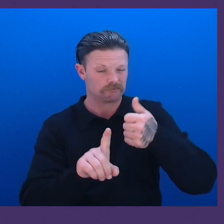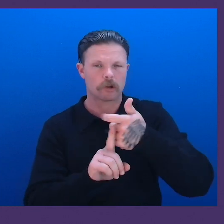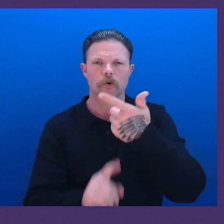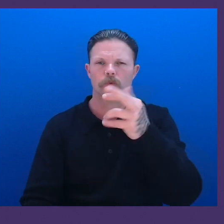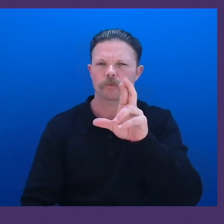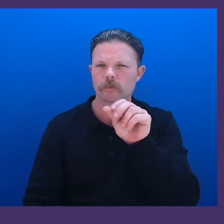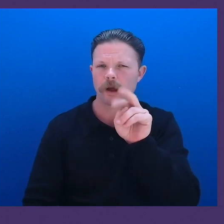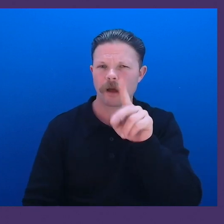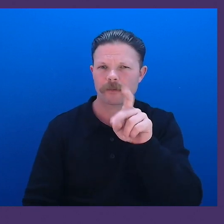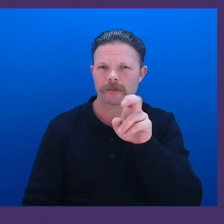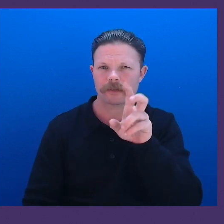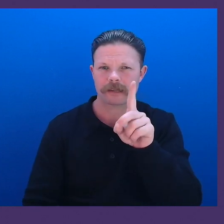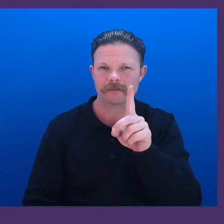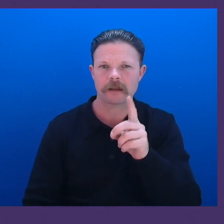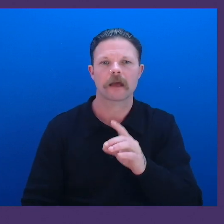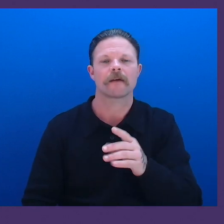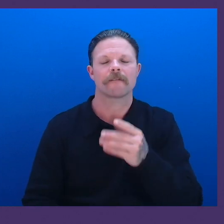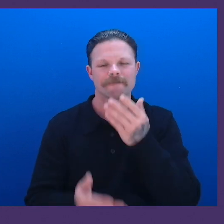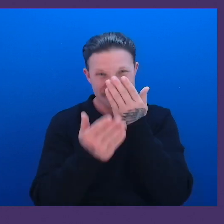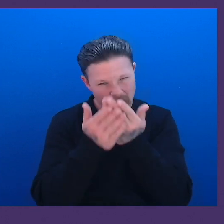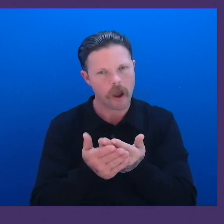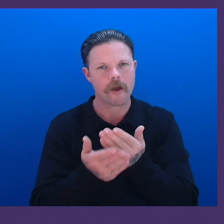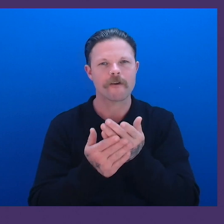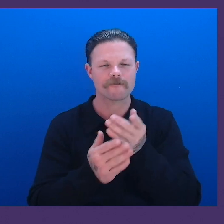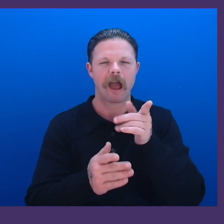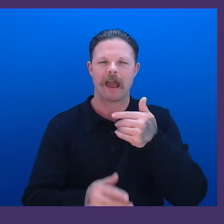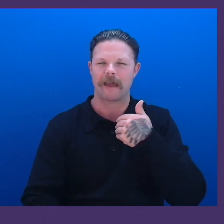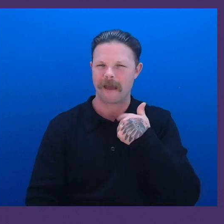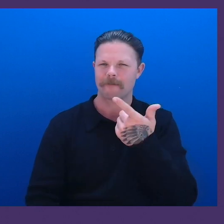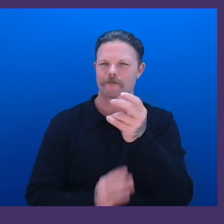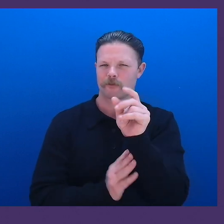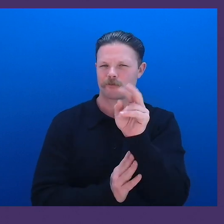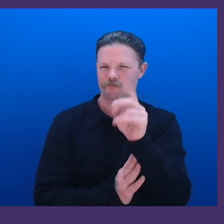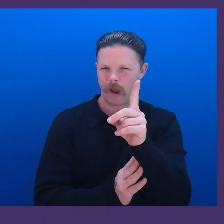to minimize the risk of third-party prompt injection through untrusted data sources.